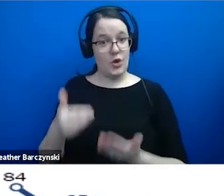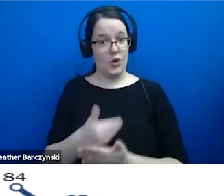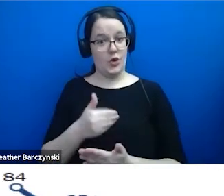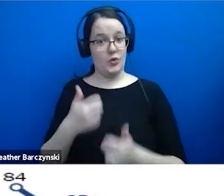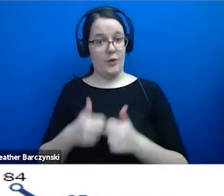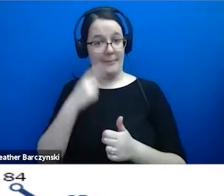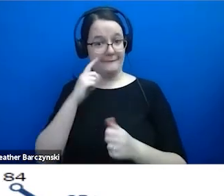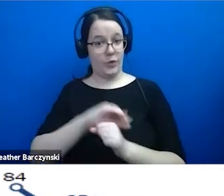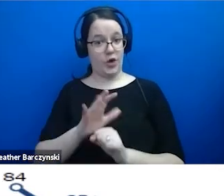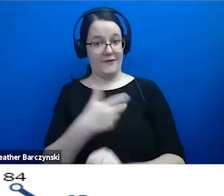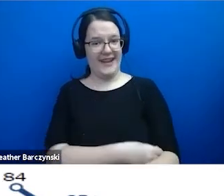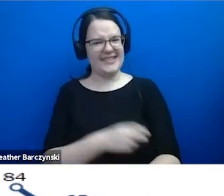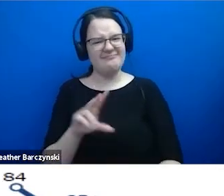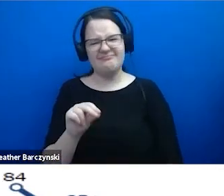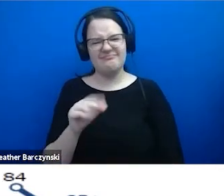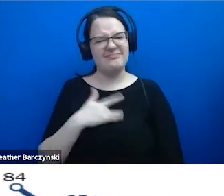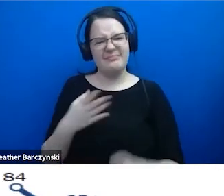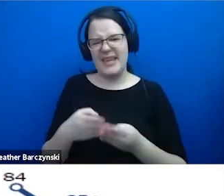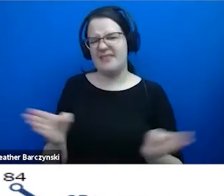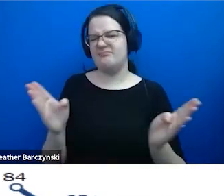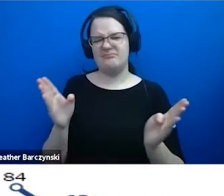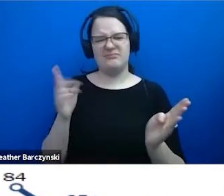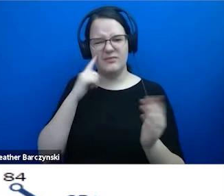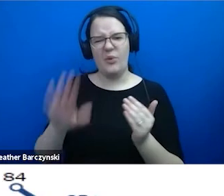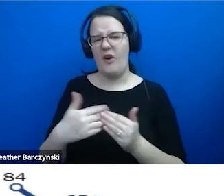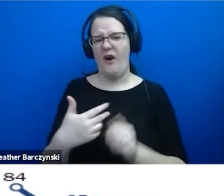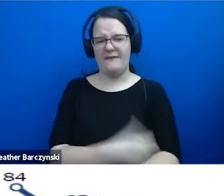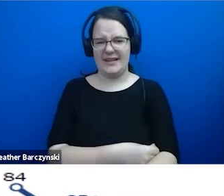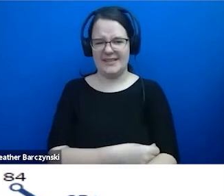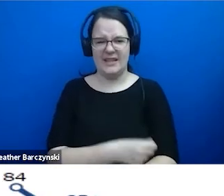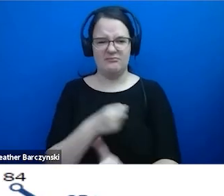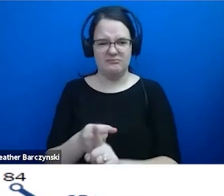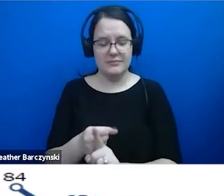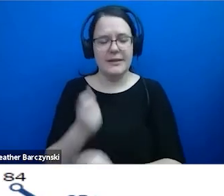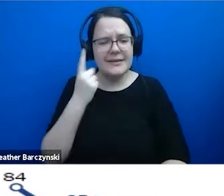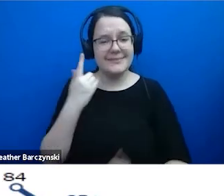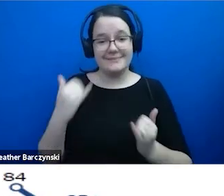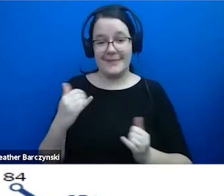of vaccines in general um but because we're in a pandemic it's there's just a lot more heightened